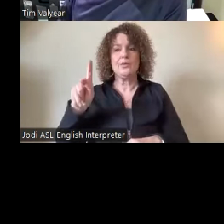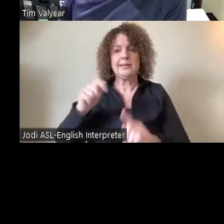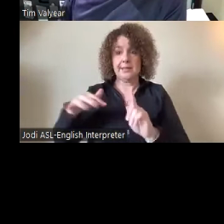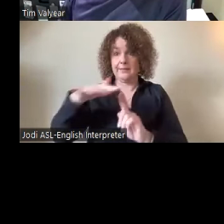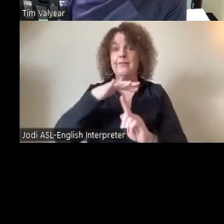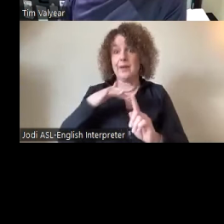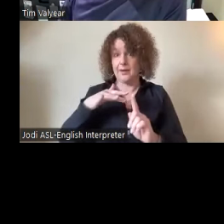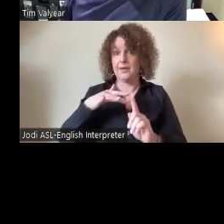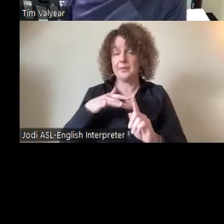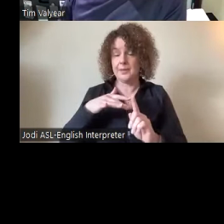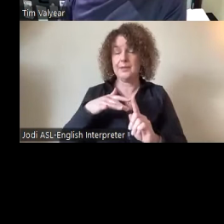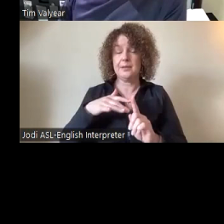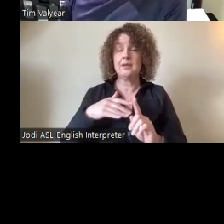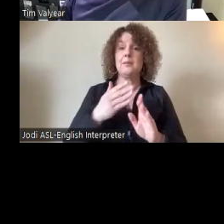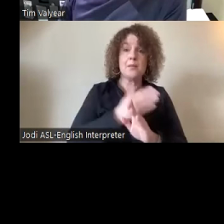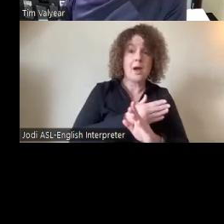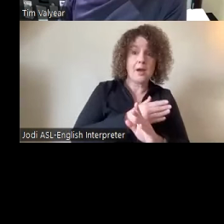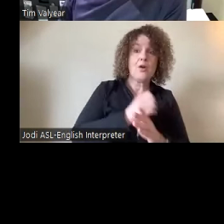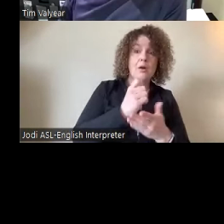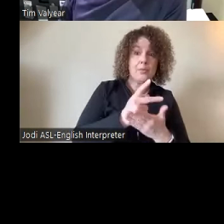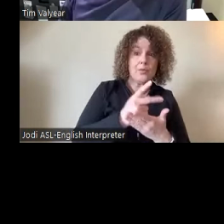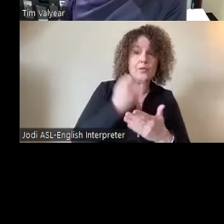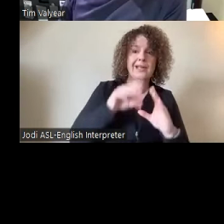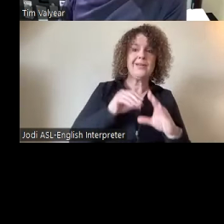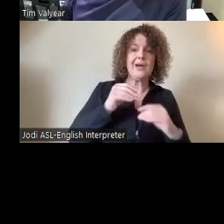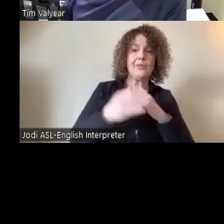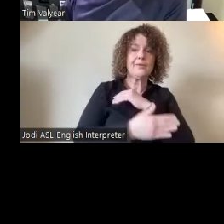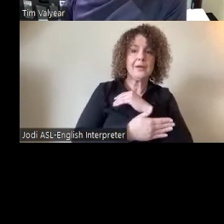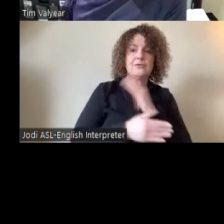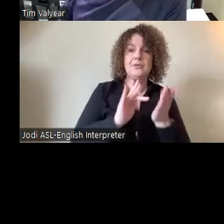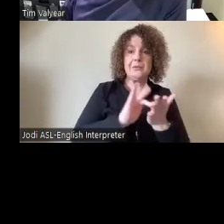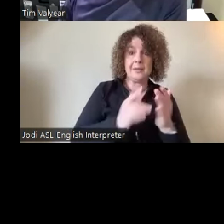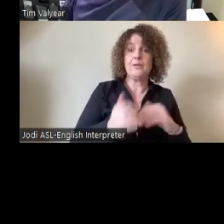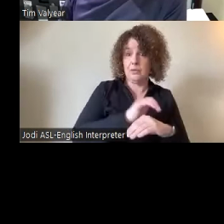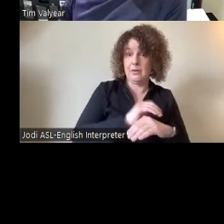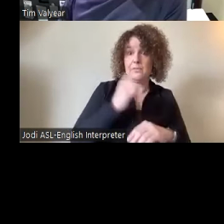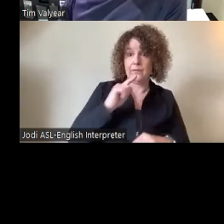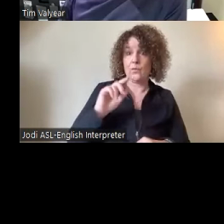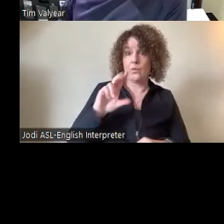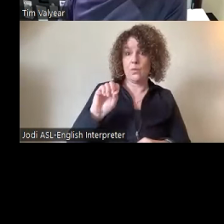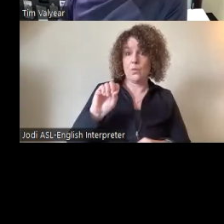. Close contact of someone in a confirmed or suspected outbreak in a high -risk setting have written